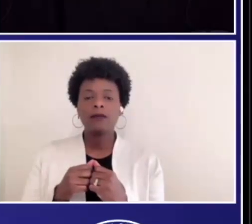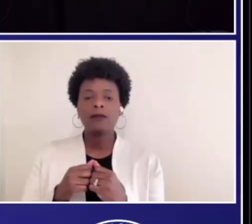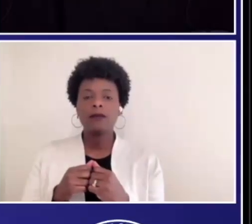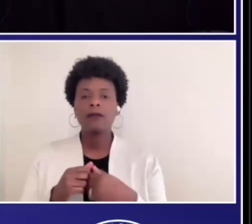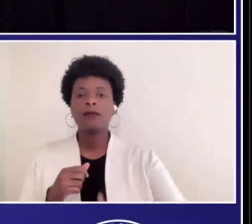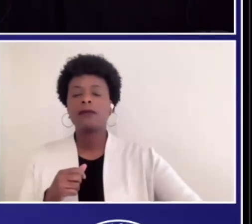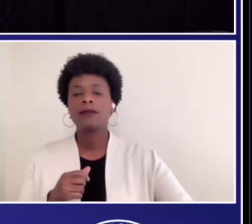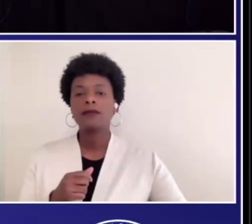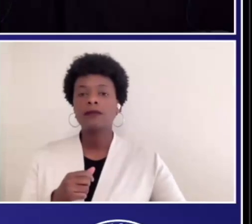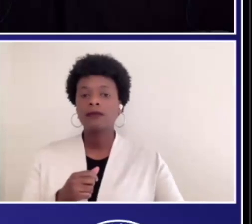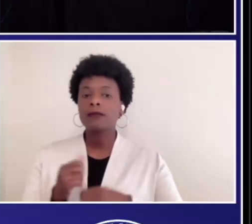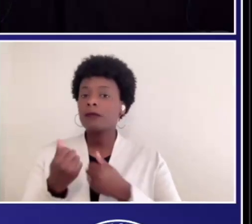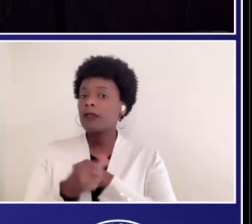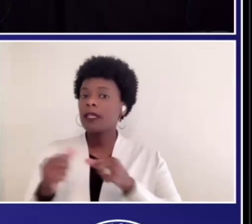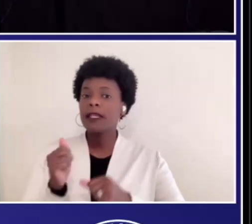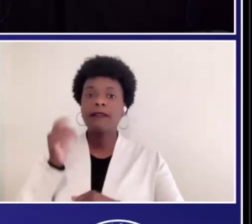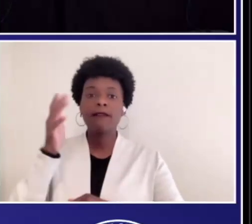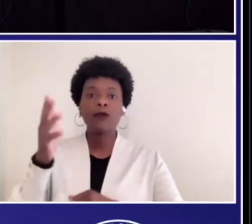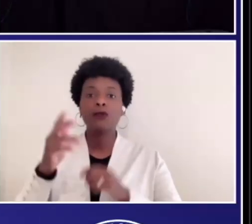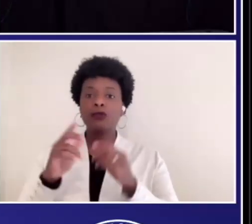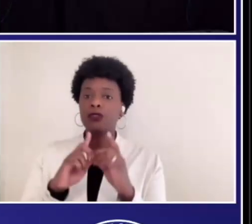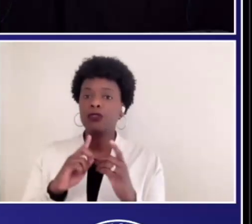any, any future Department would not be